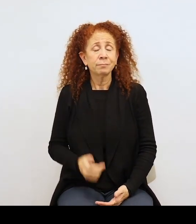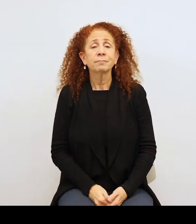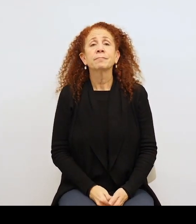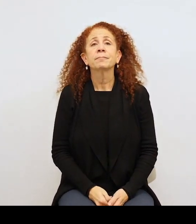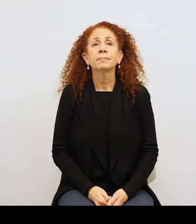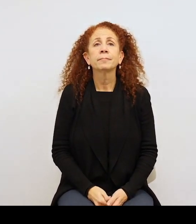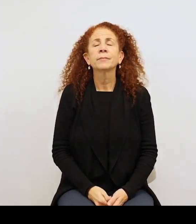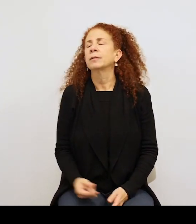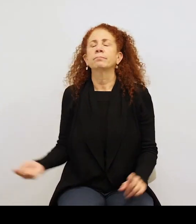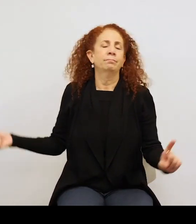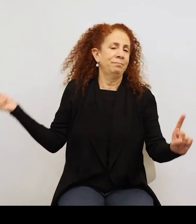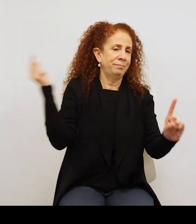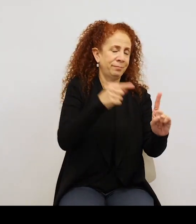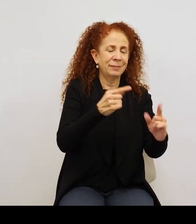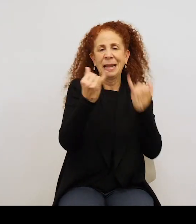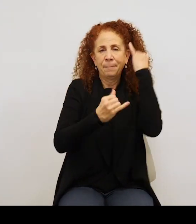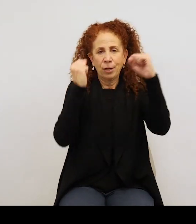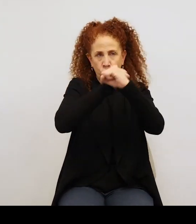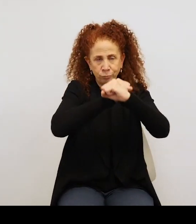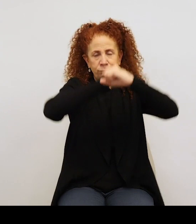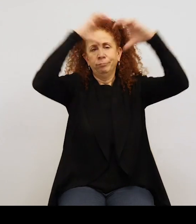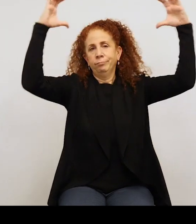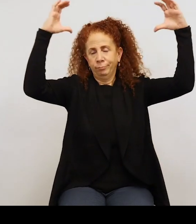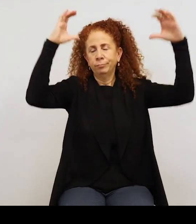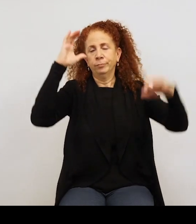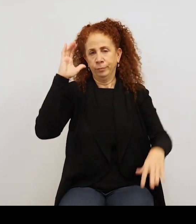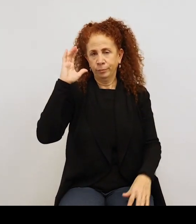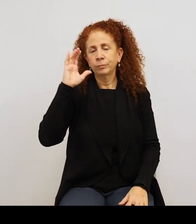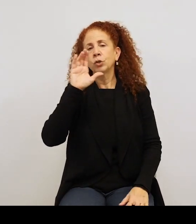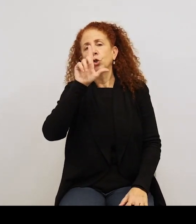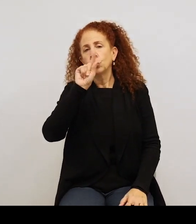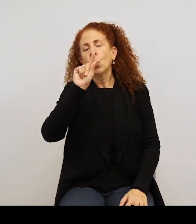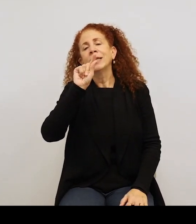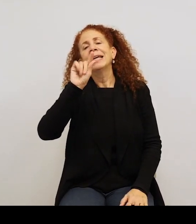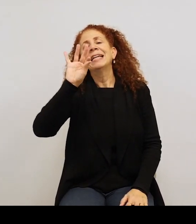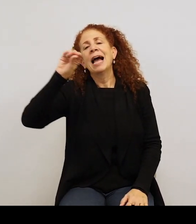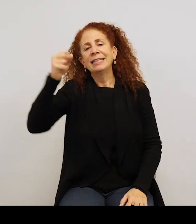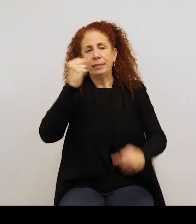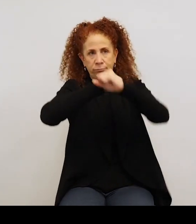But back to our imaginary doctoral students in the 2090s.